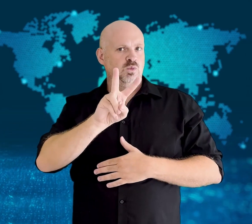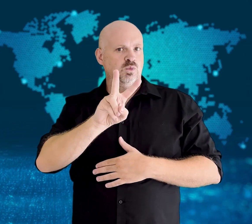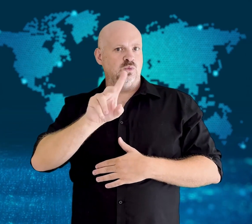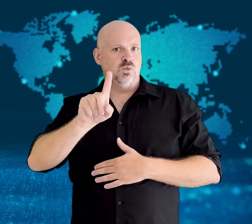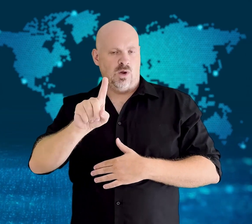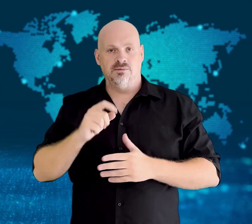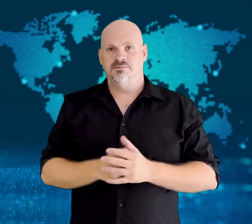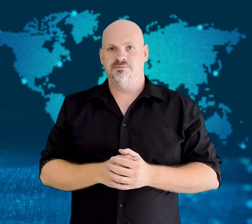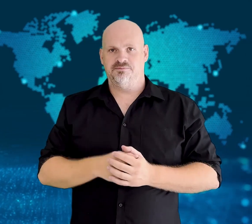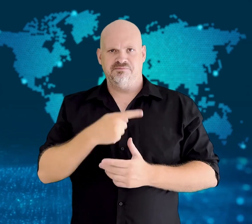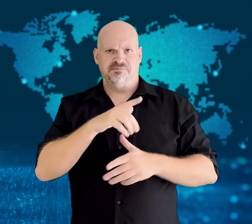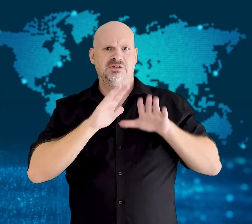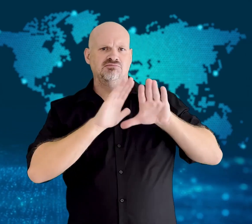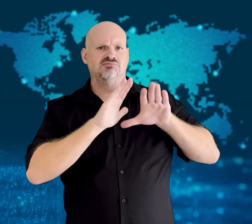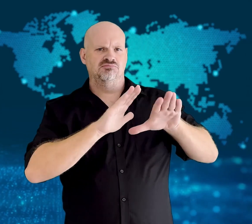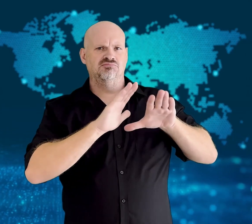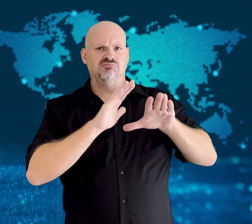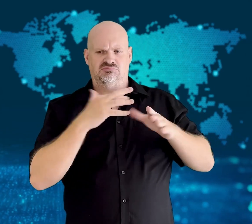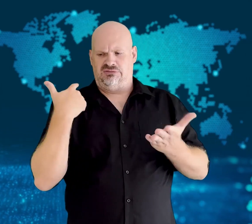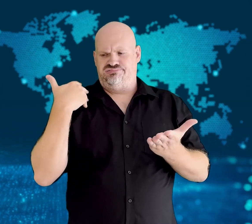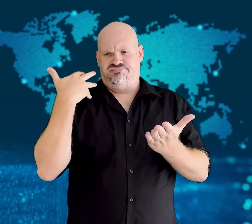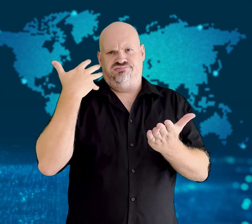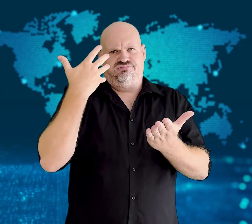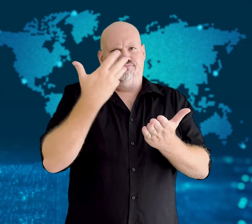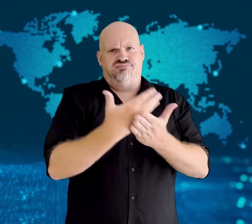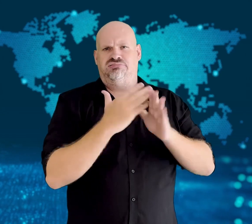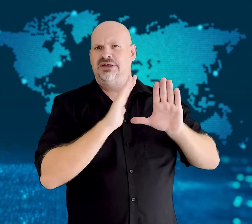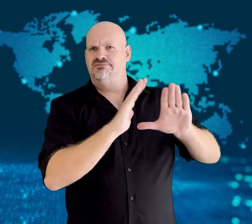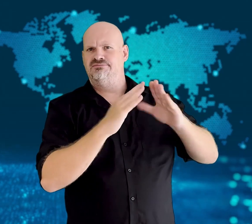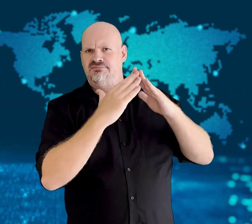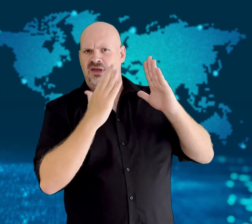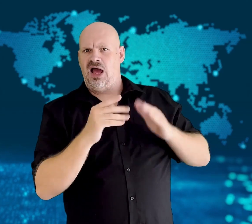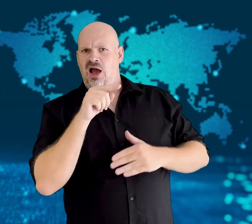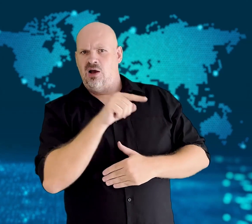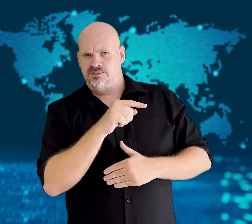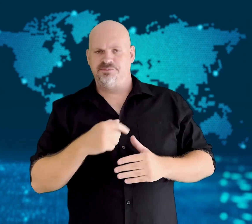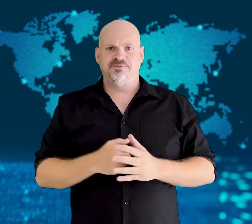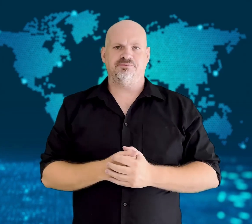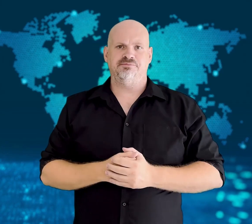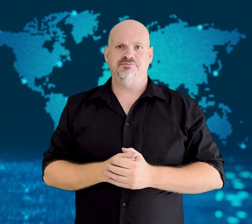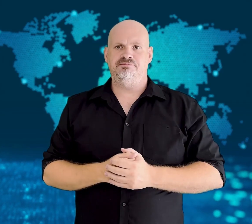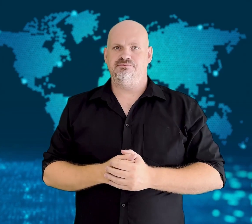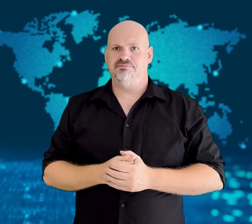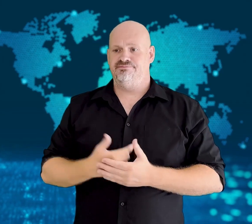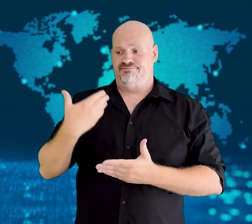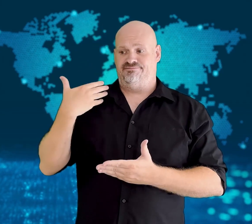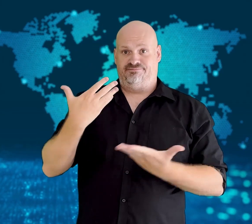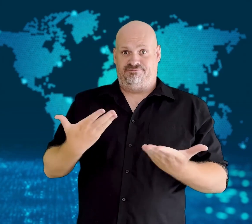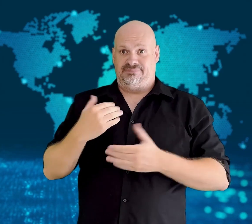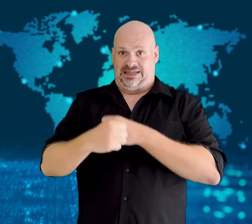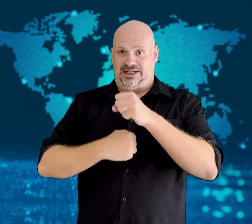He has lived there since he left the White House